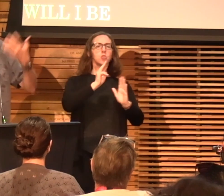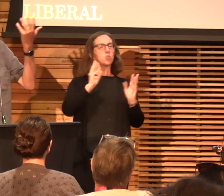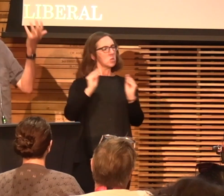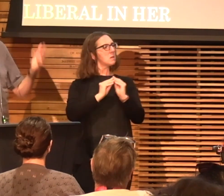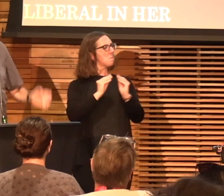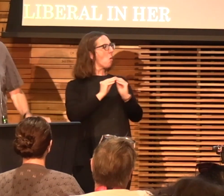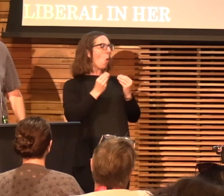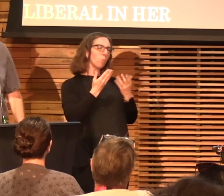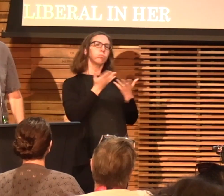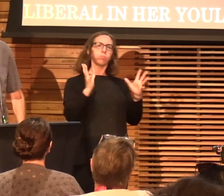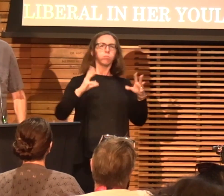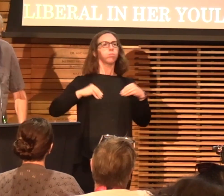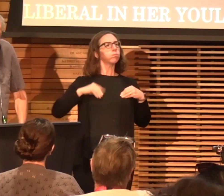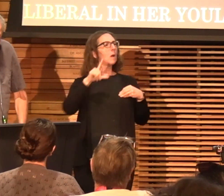towards society and politics.